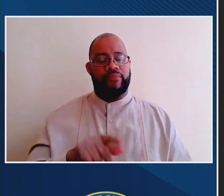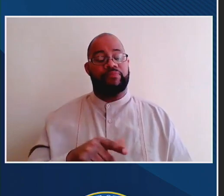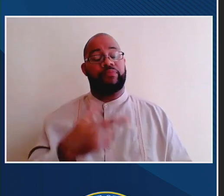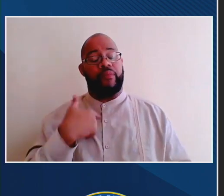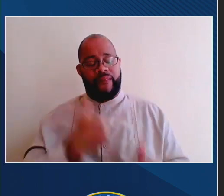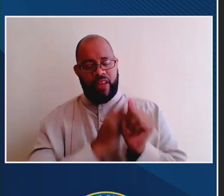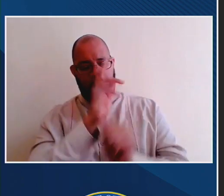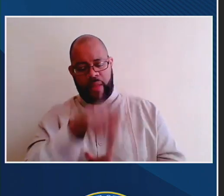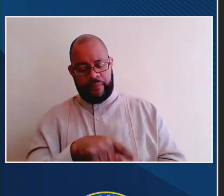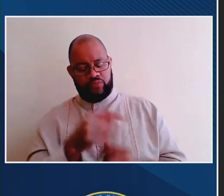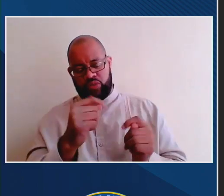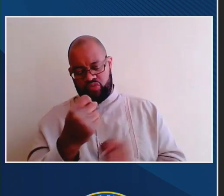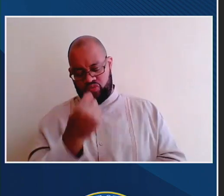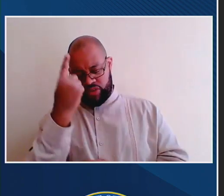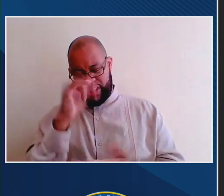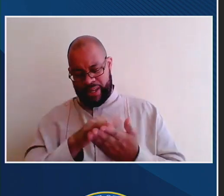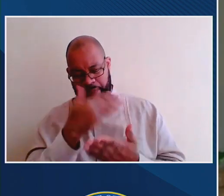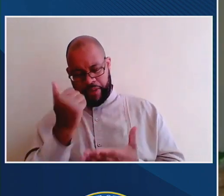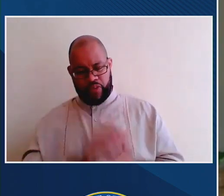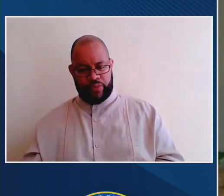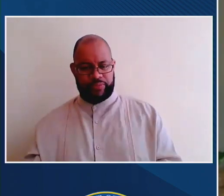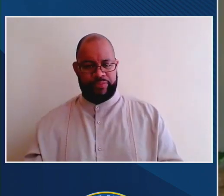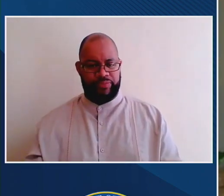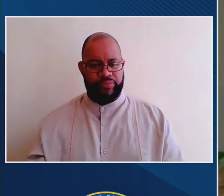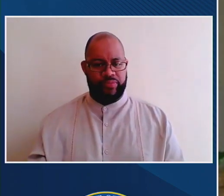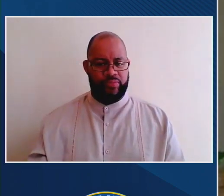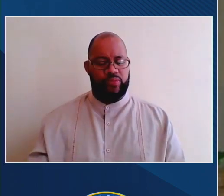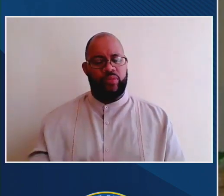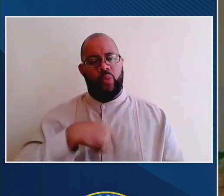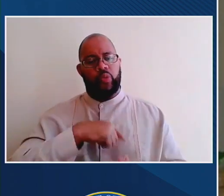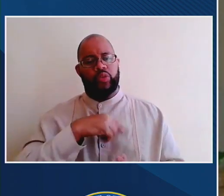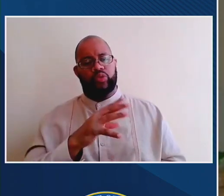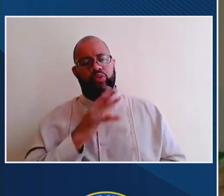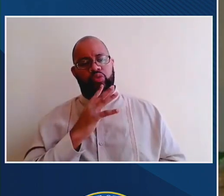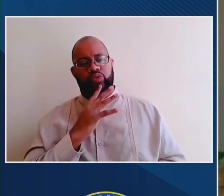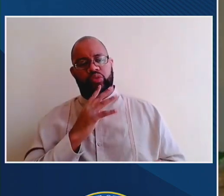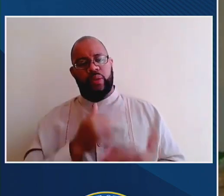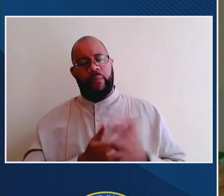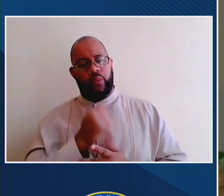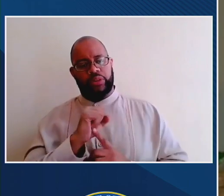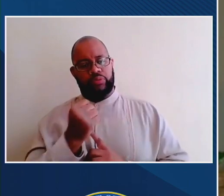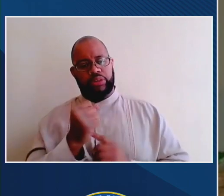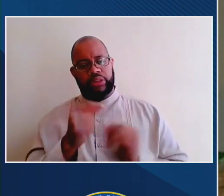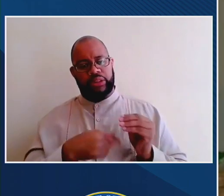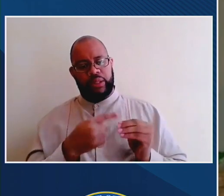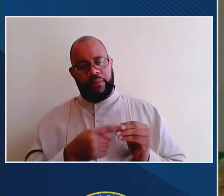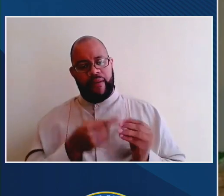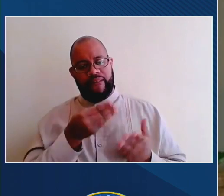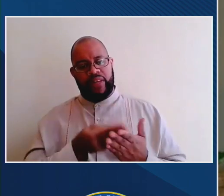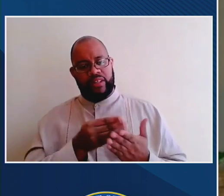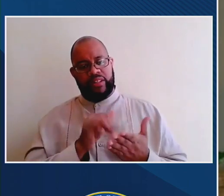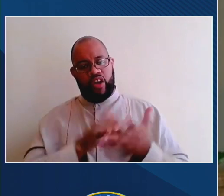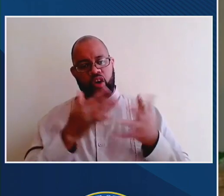understand this better. We are talking in most instances about funds that have already been dispersed by